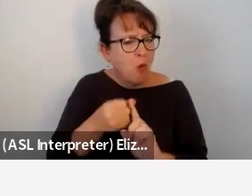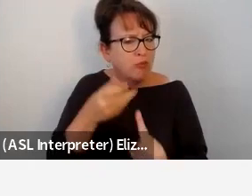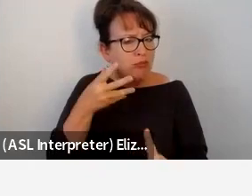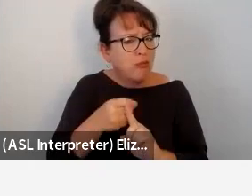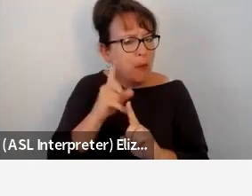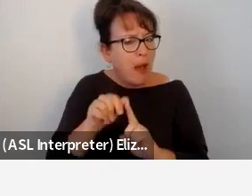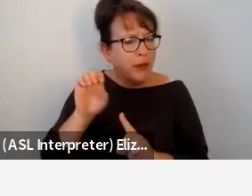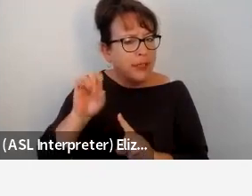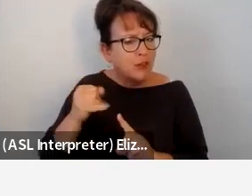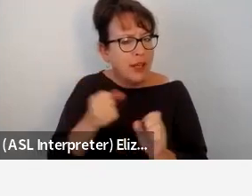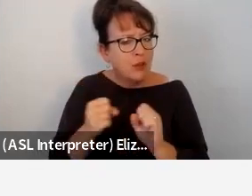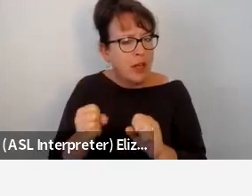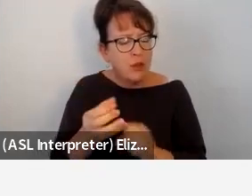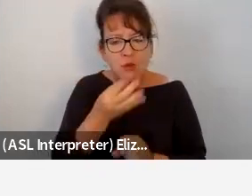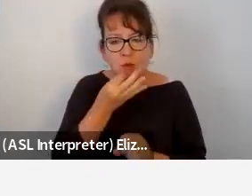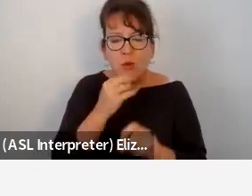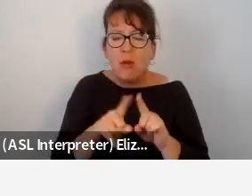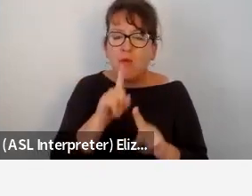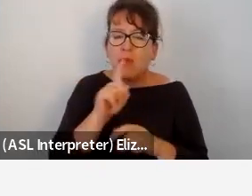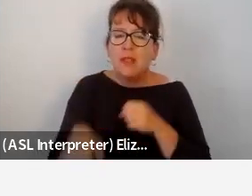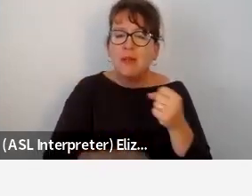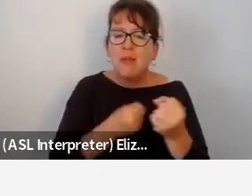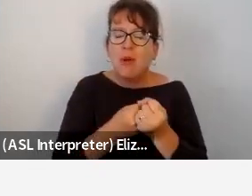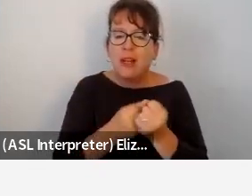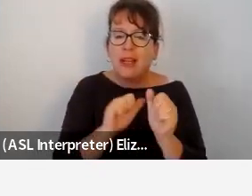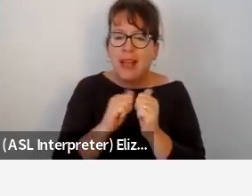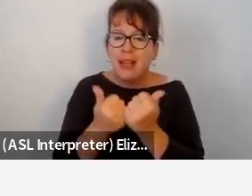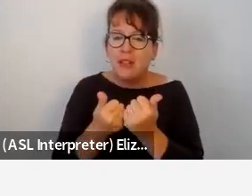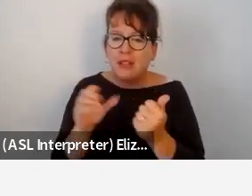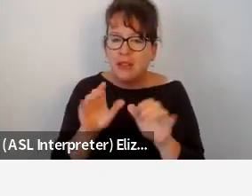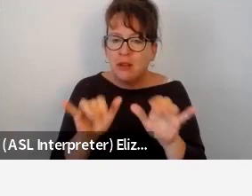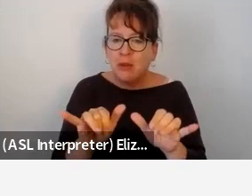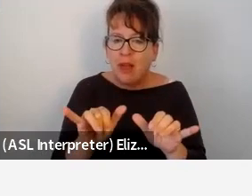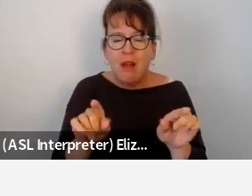funding cap of $500 million per grant. Next slide.